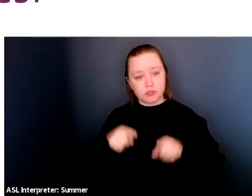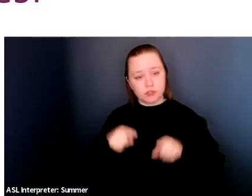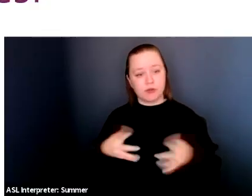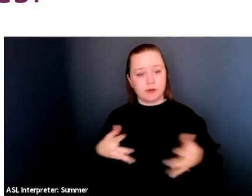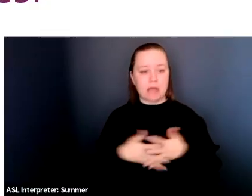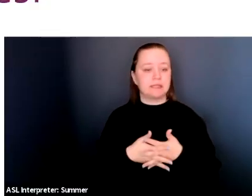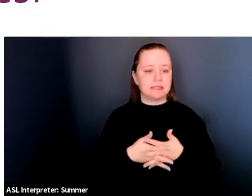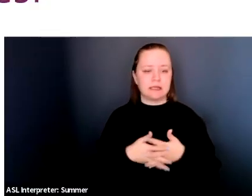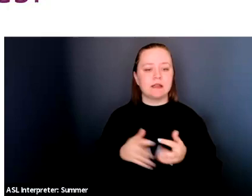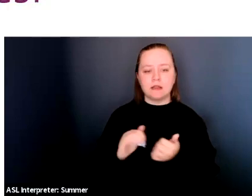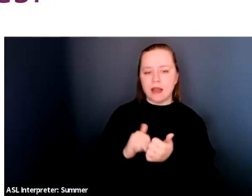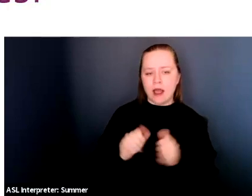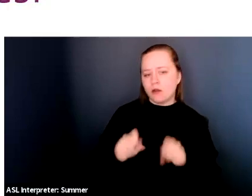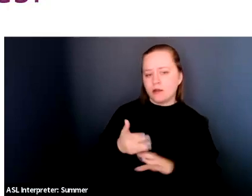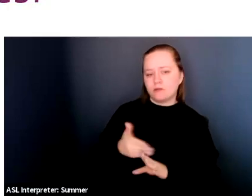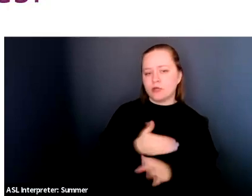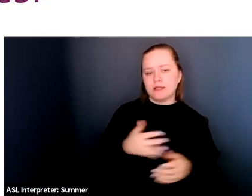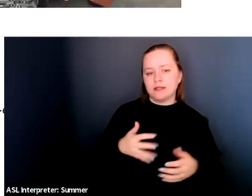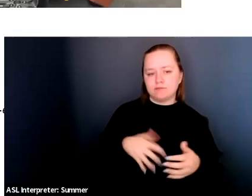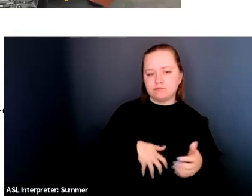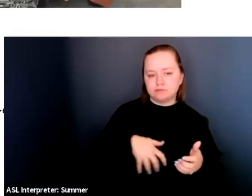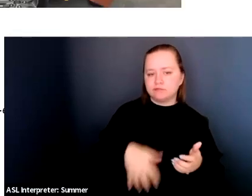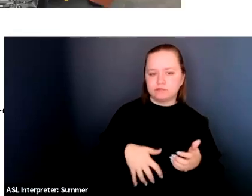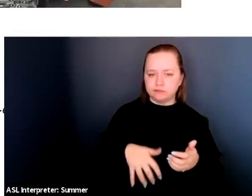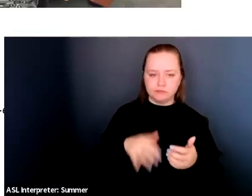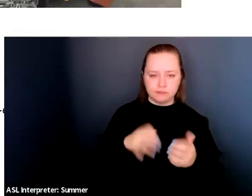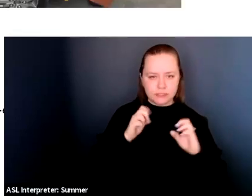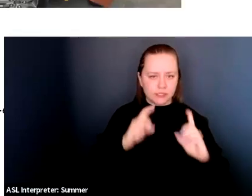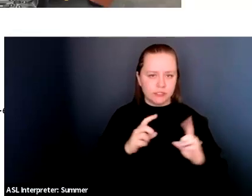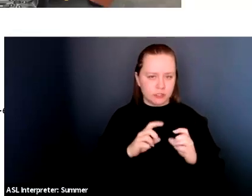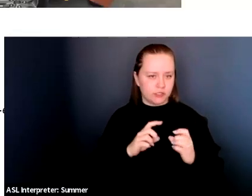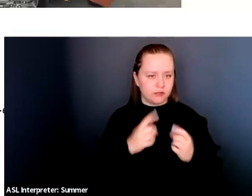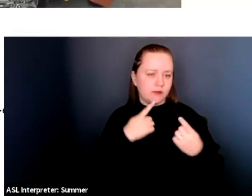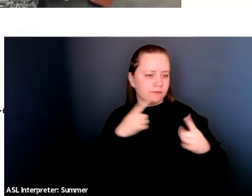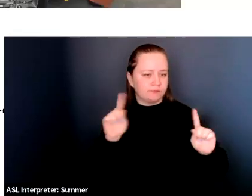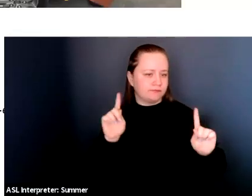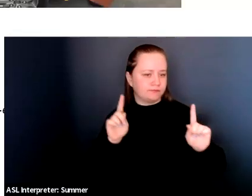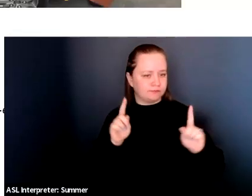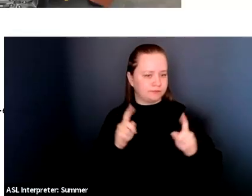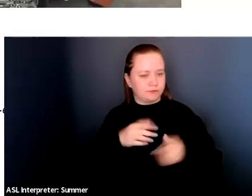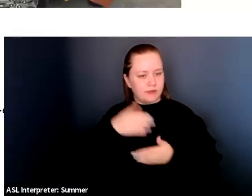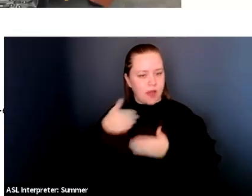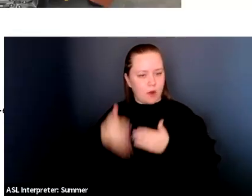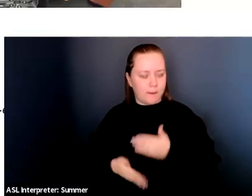improve health and pregnancy outcomes? So in terms of audience,